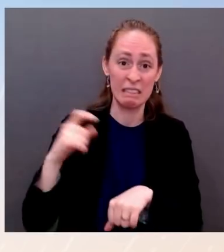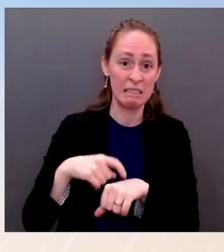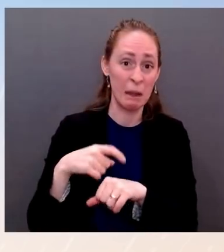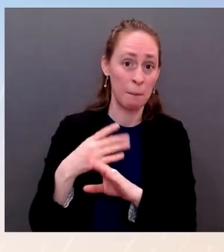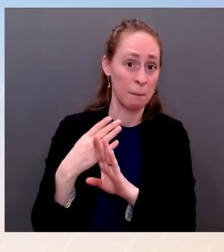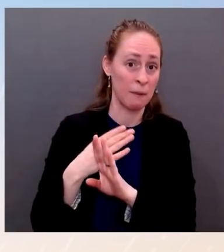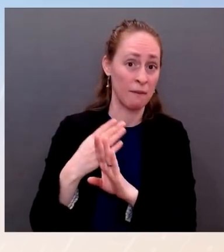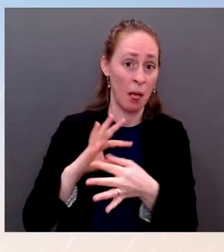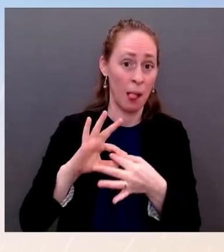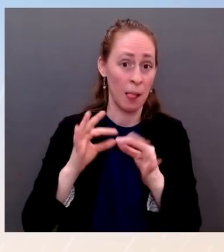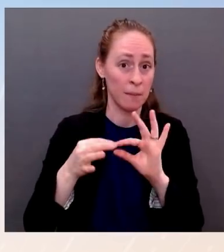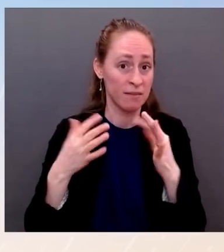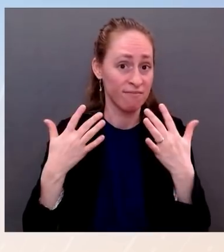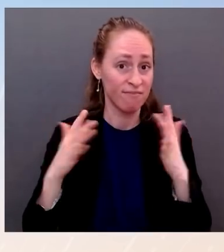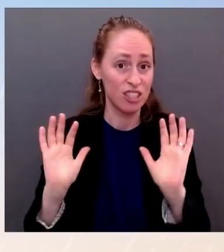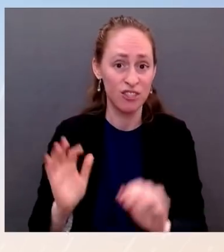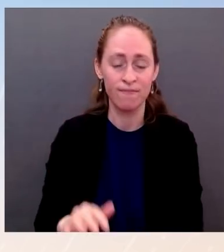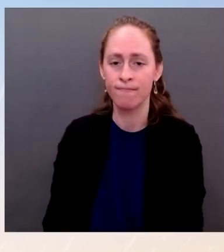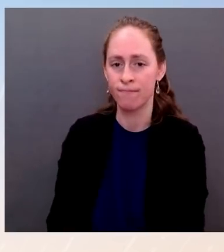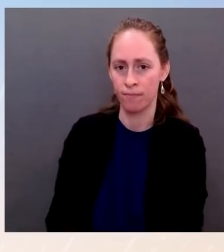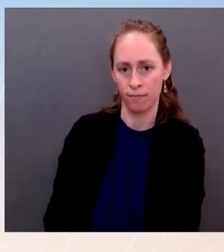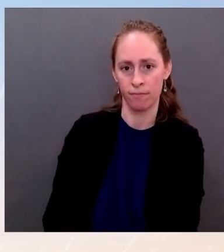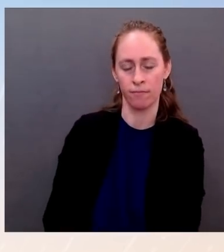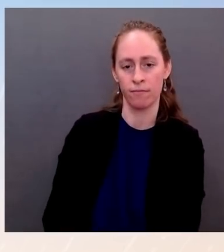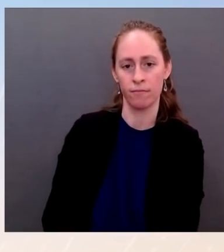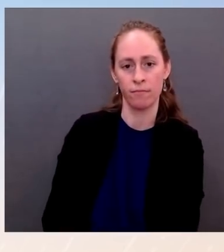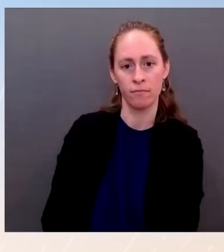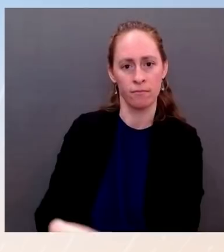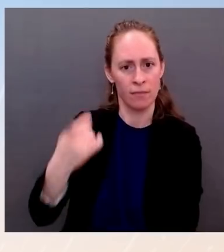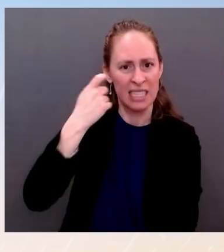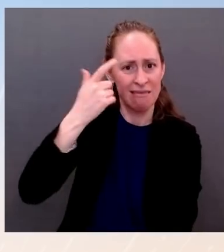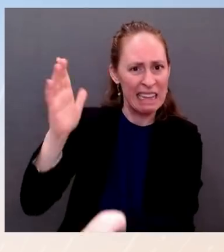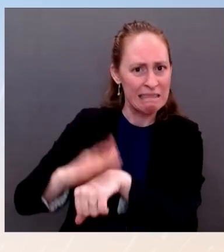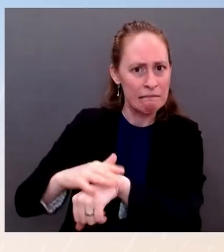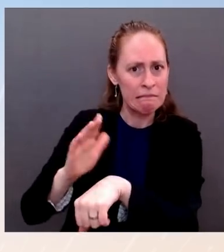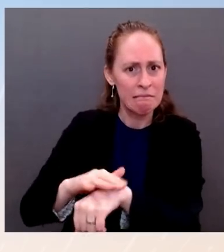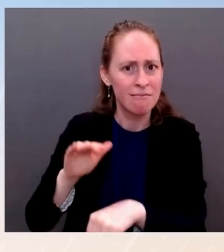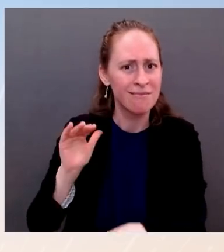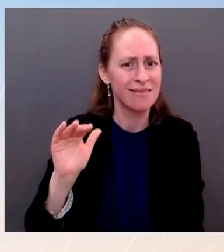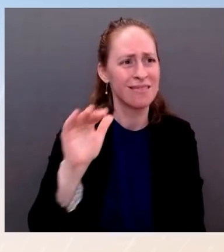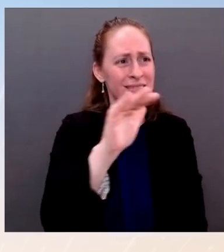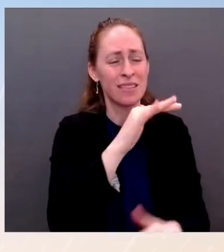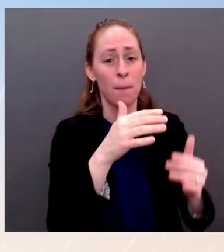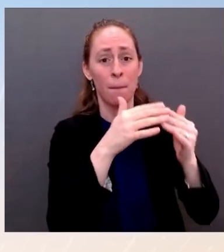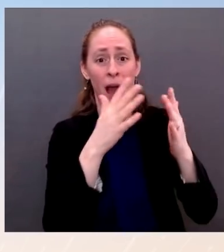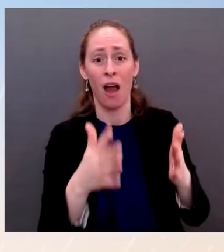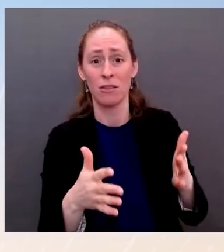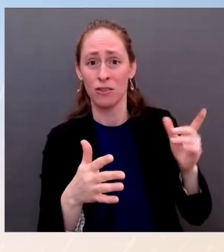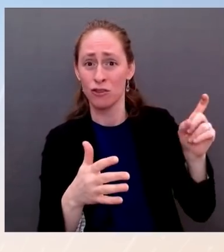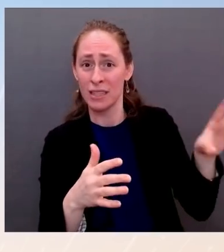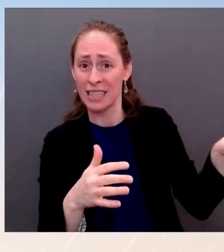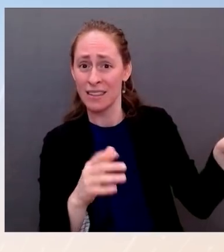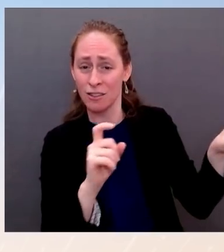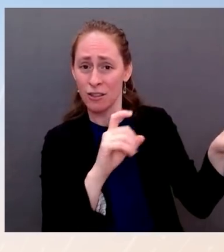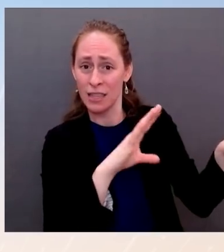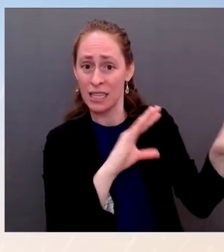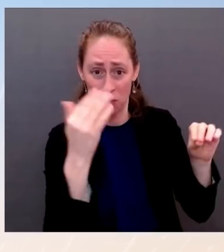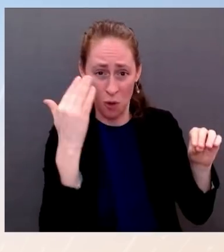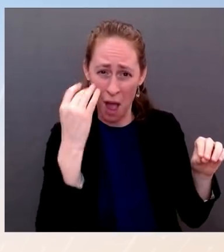do you have a picture of how many Americans right now are in Ukraine? Mr. Sullivan: I would refer you to the State Department for the specifics on this because -- The Press: They said they don't know.